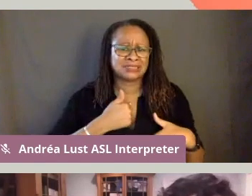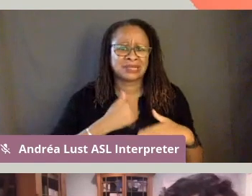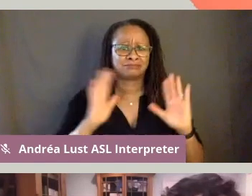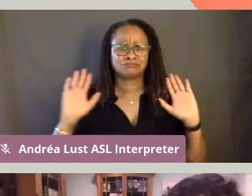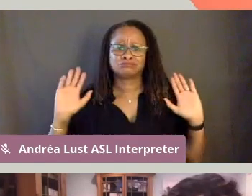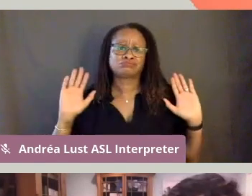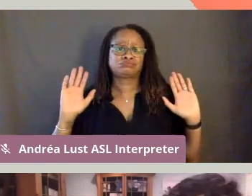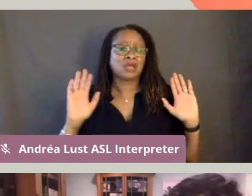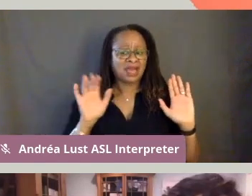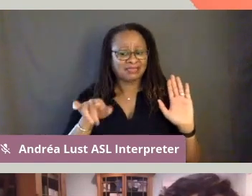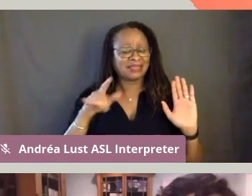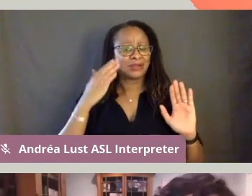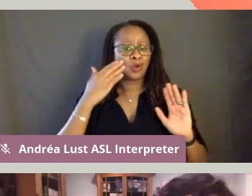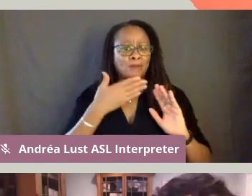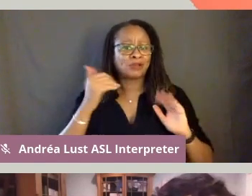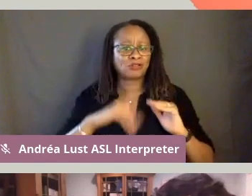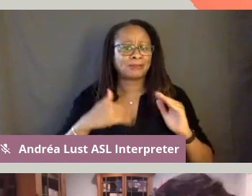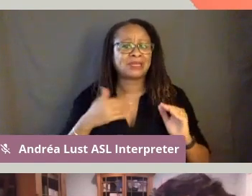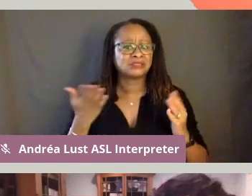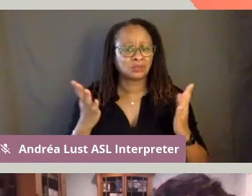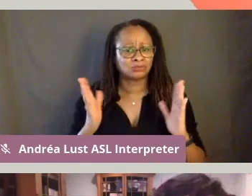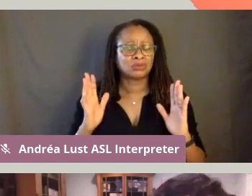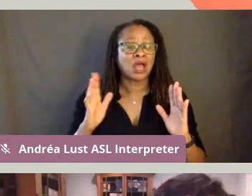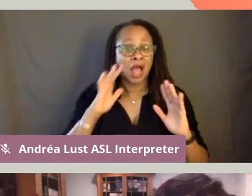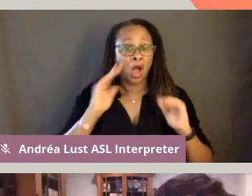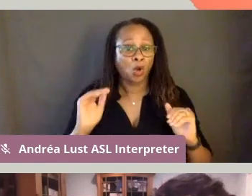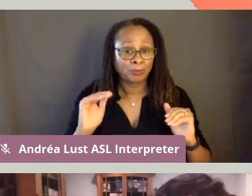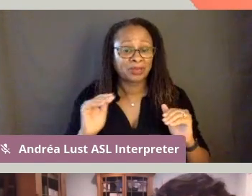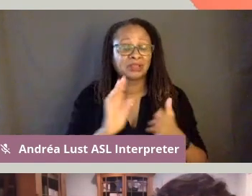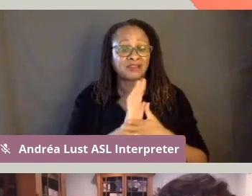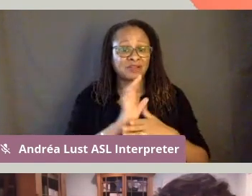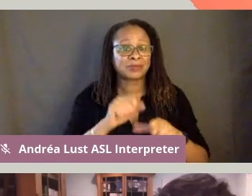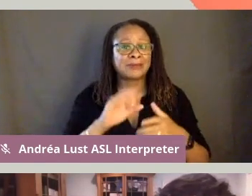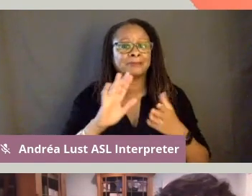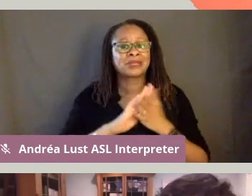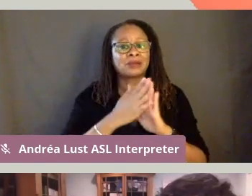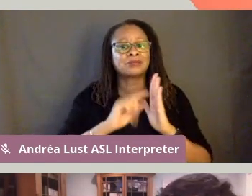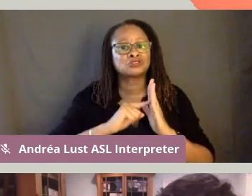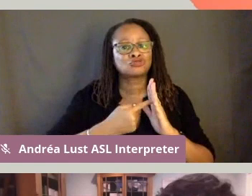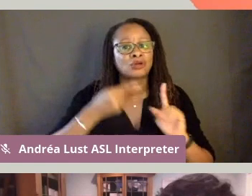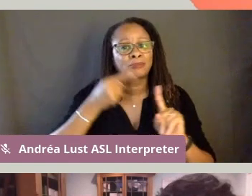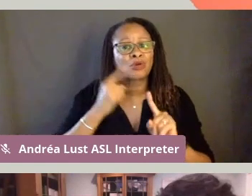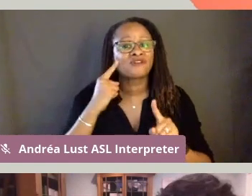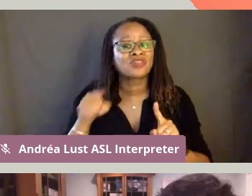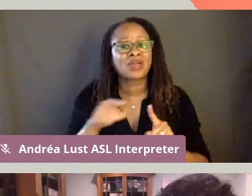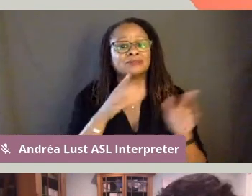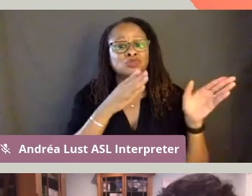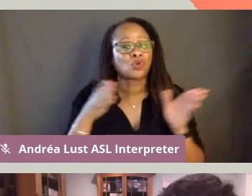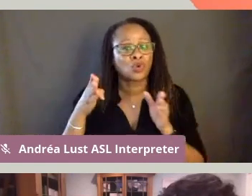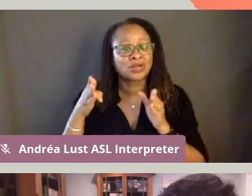So I'm really just hoping the film can be a starting point for them to organize in the ways that they wish.